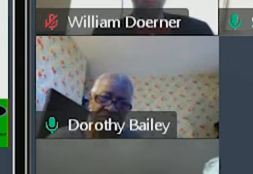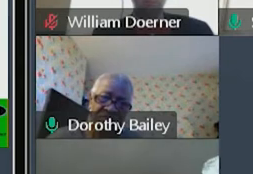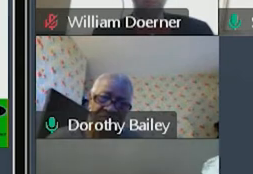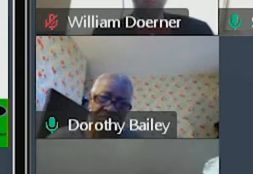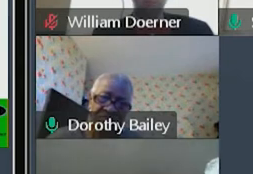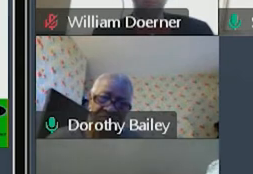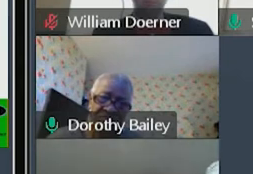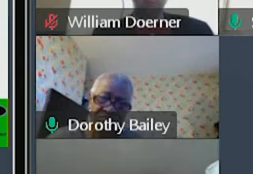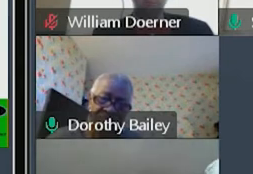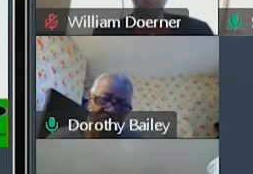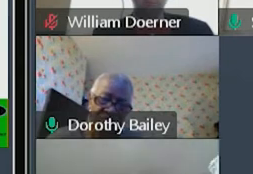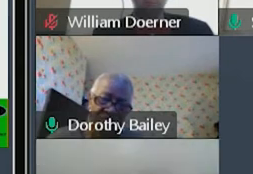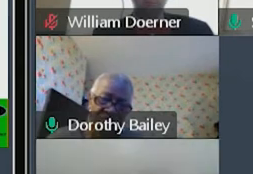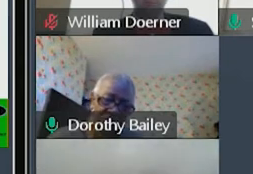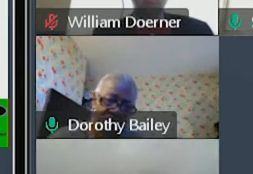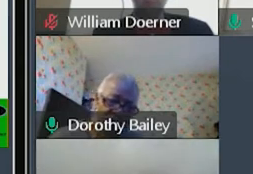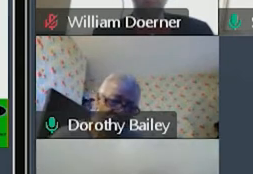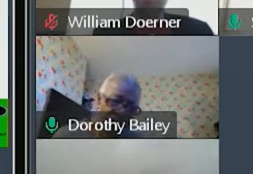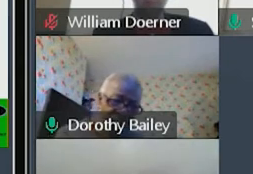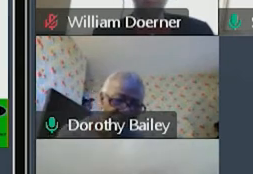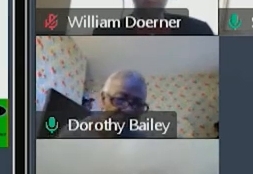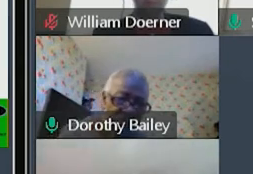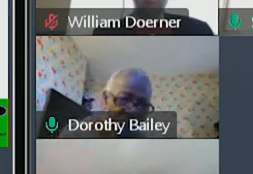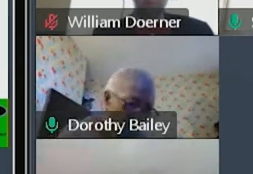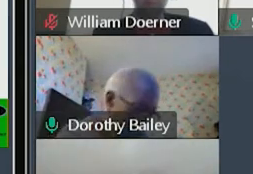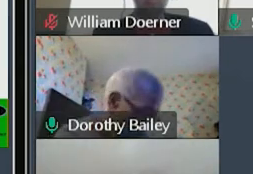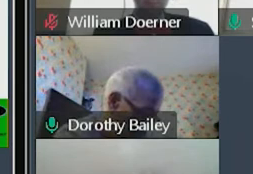The subdivision regulations do require a lots that are front